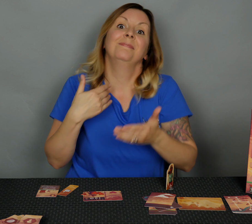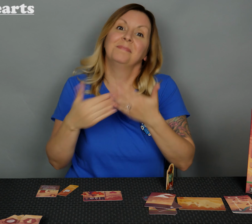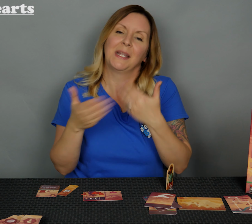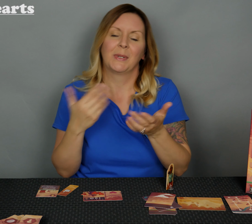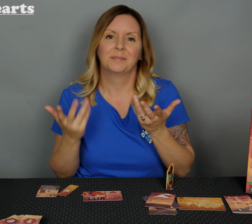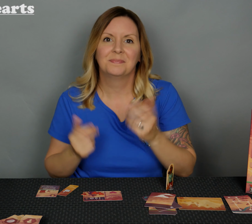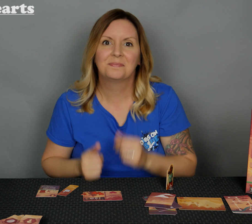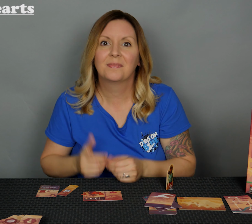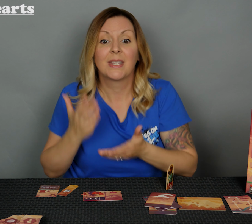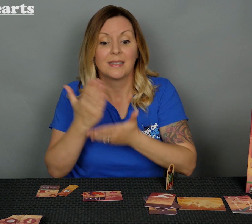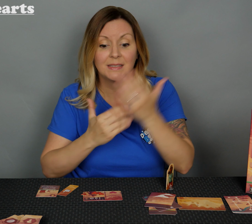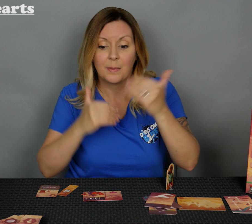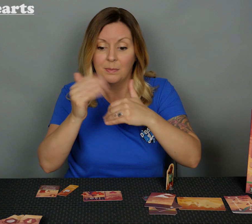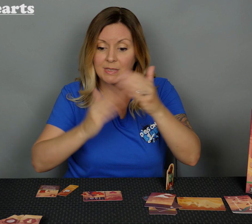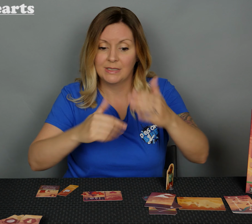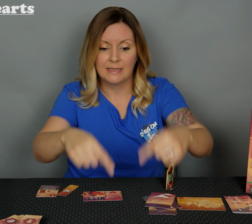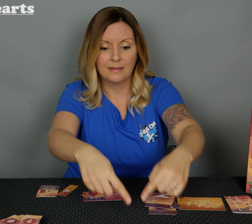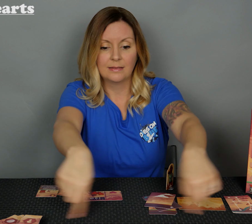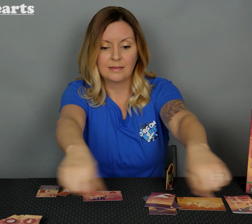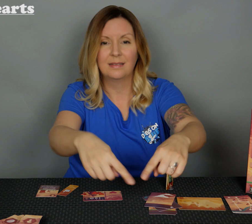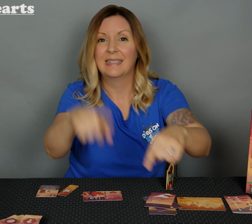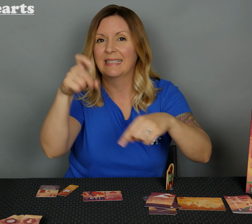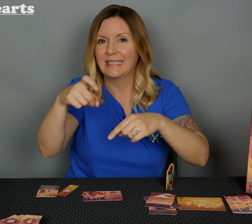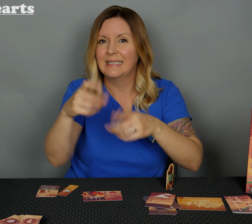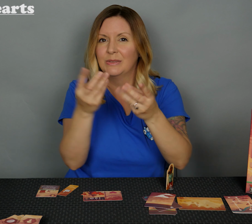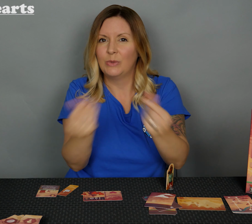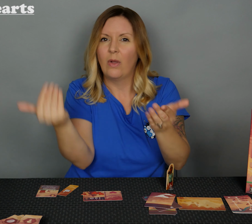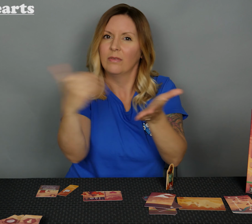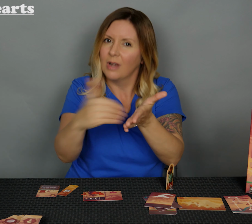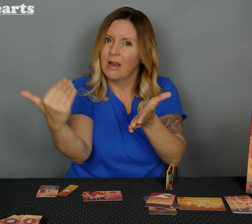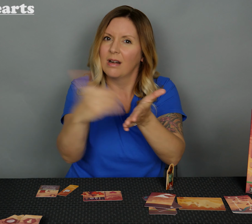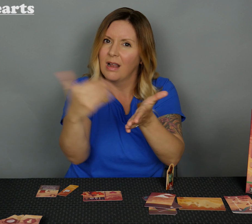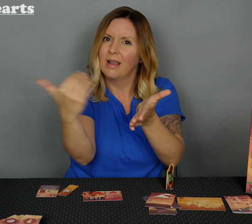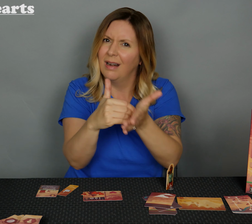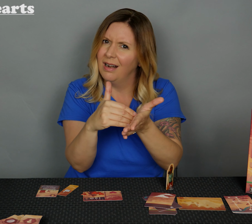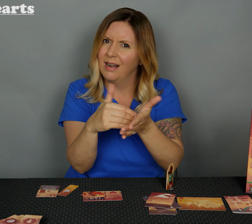Anyway, some building cards are resolved more than once.